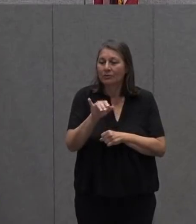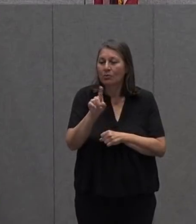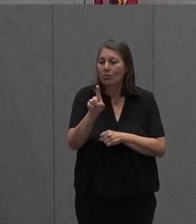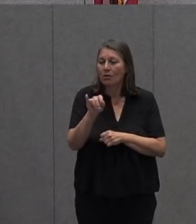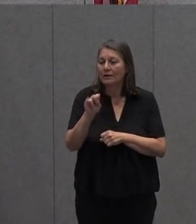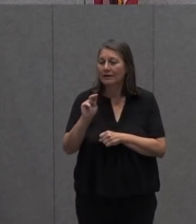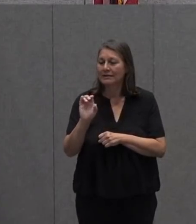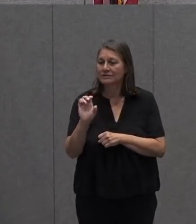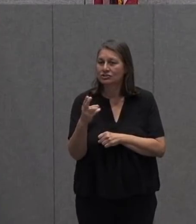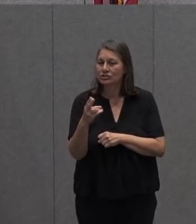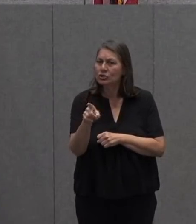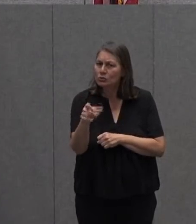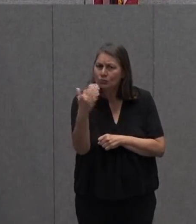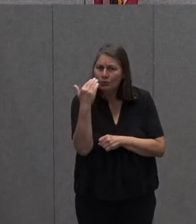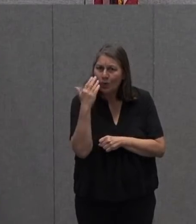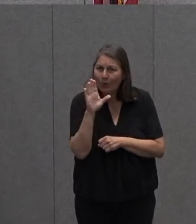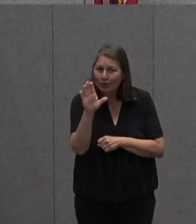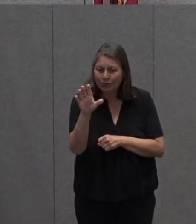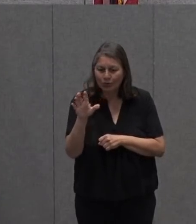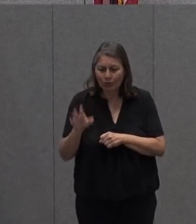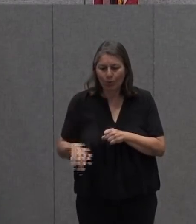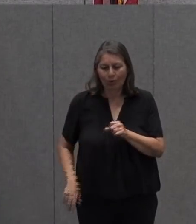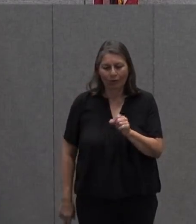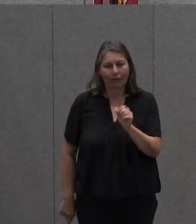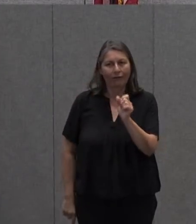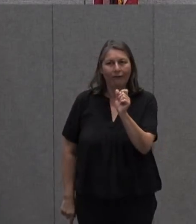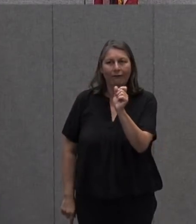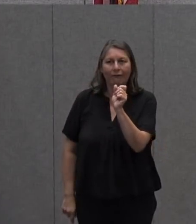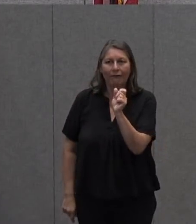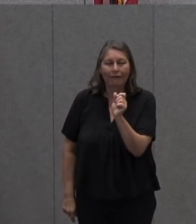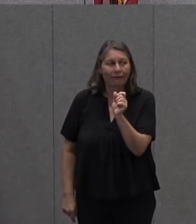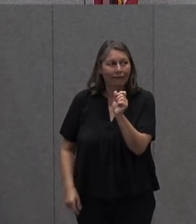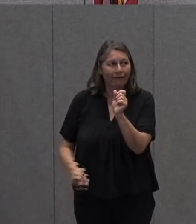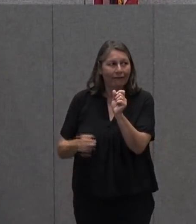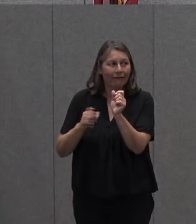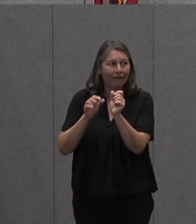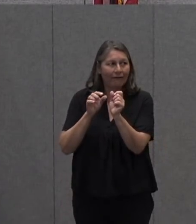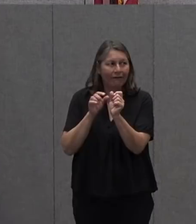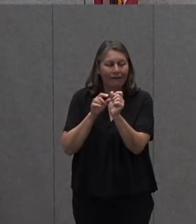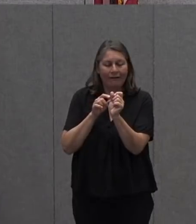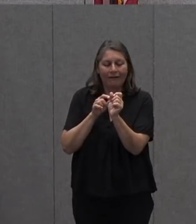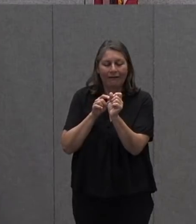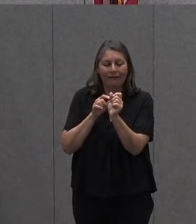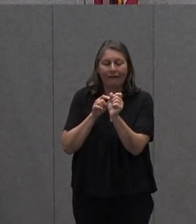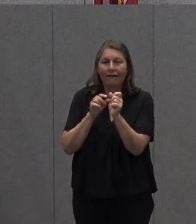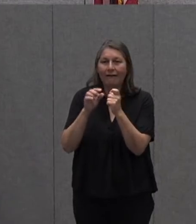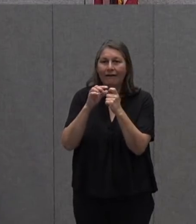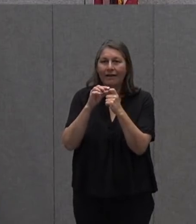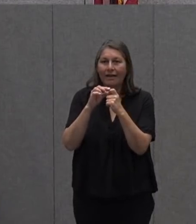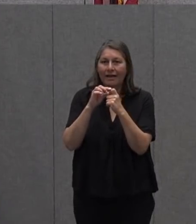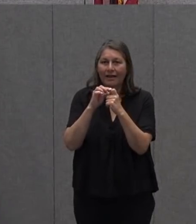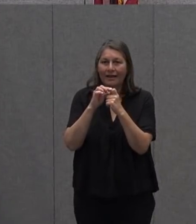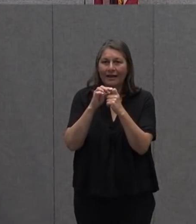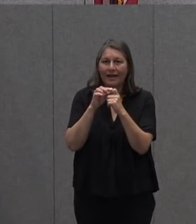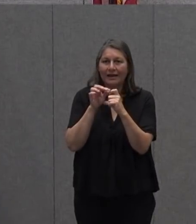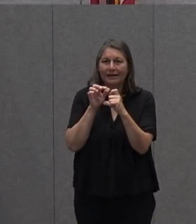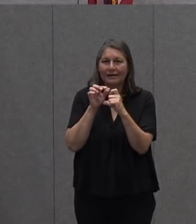in your finger and this next bend is about one inch? If you don't have a ruler at home.